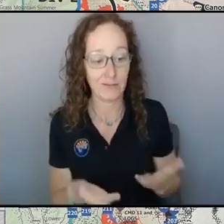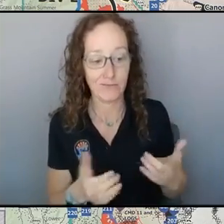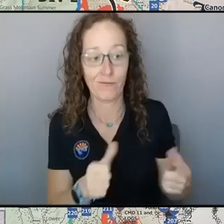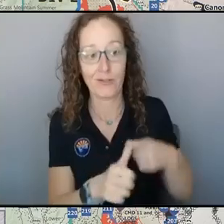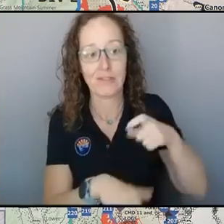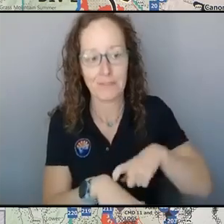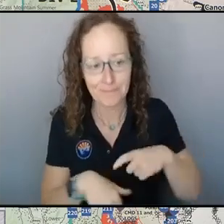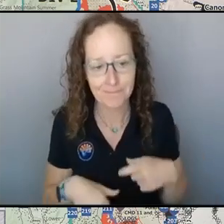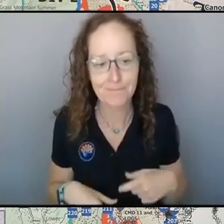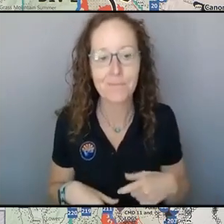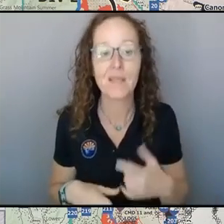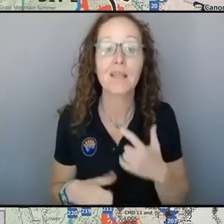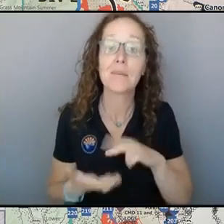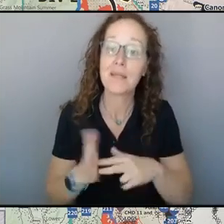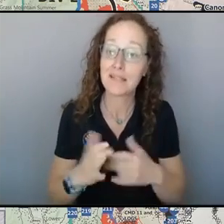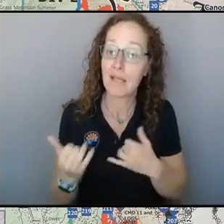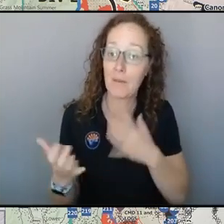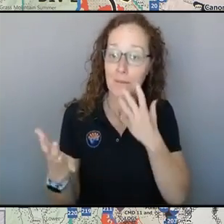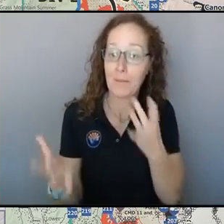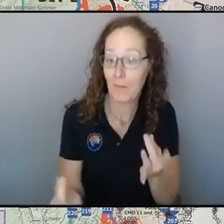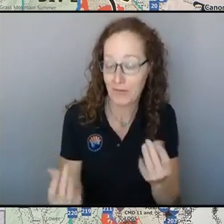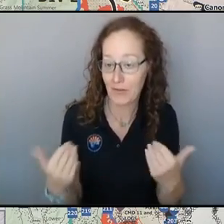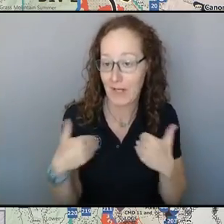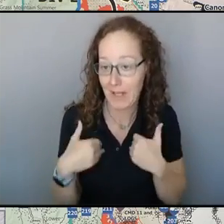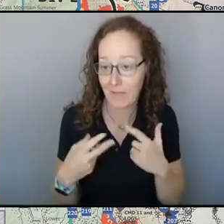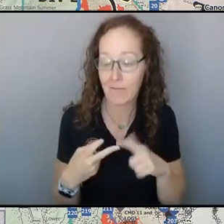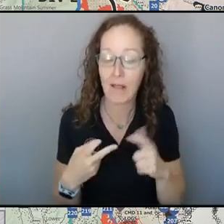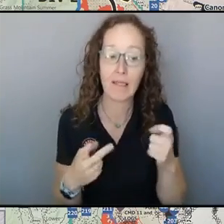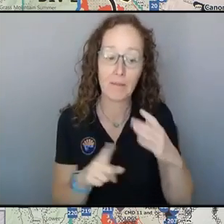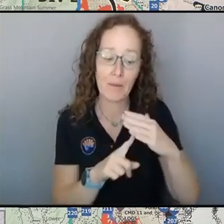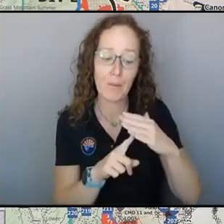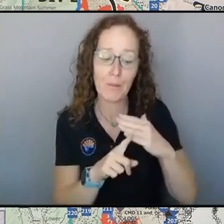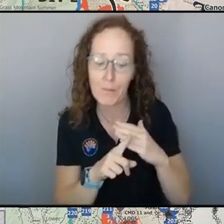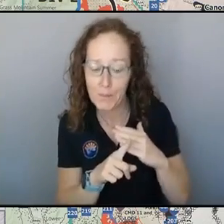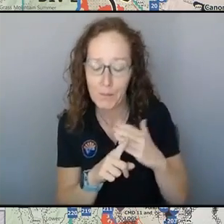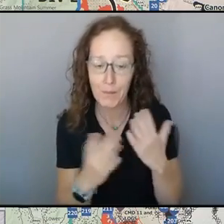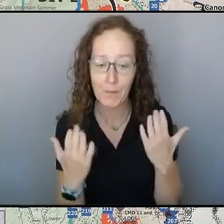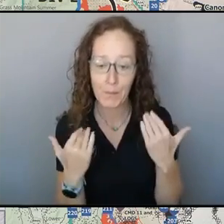little bit of cooling. Thanks to that backdoor front. Probably about 5-7 degrees is what we can expect